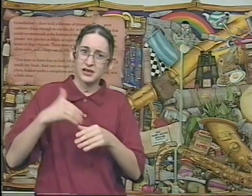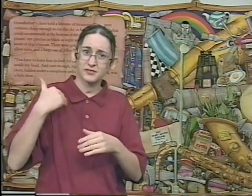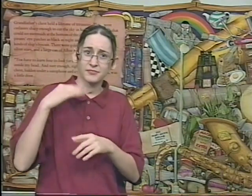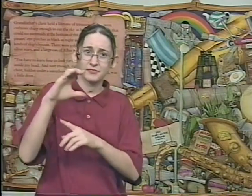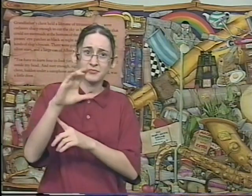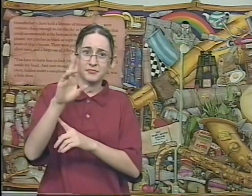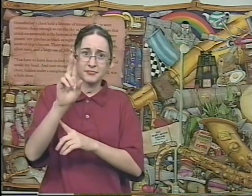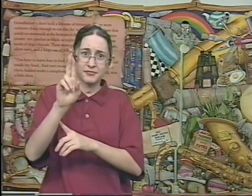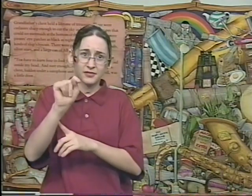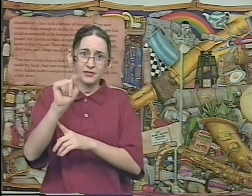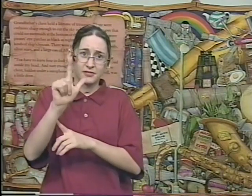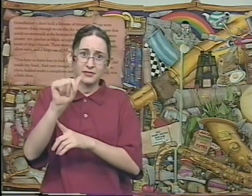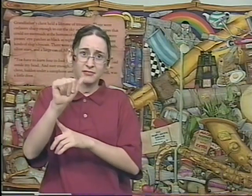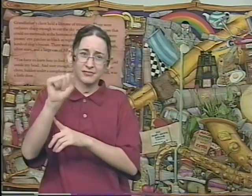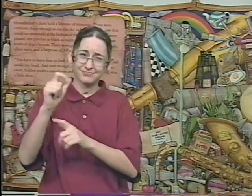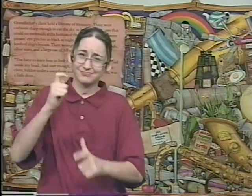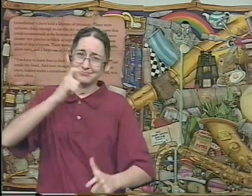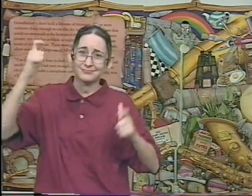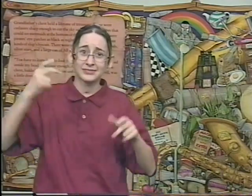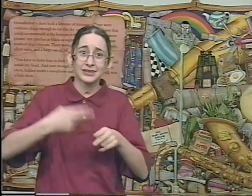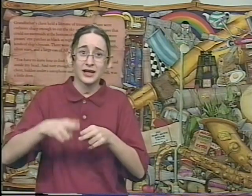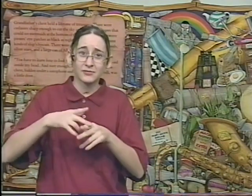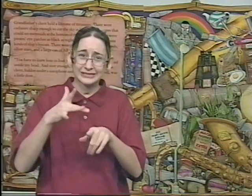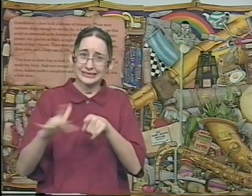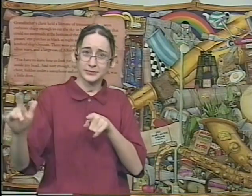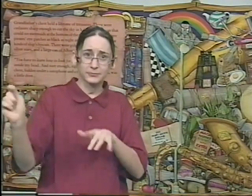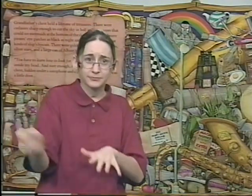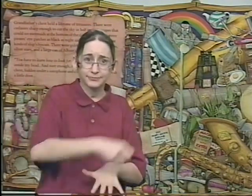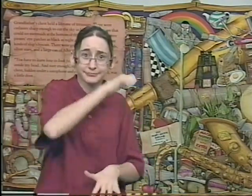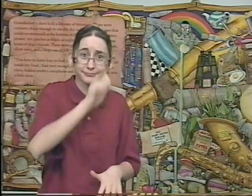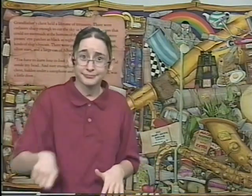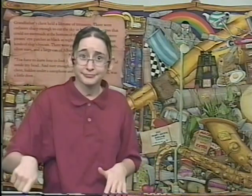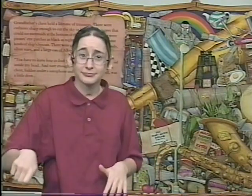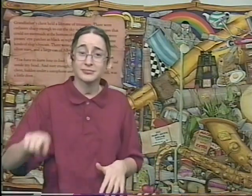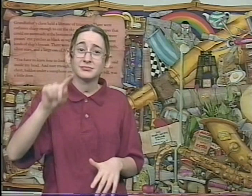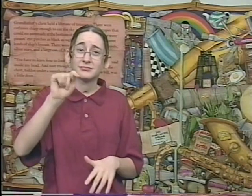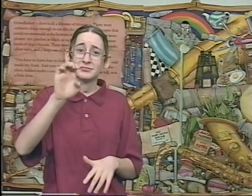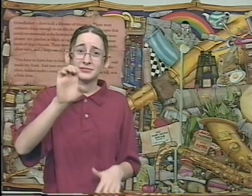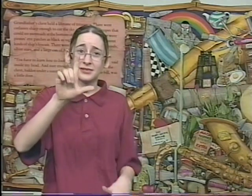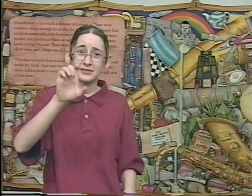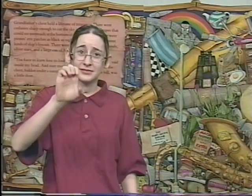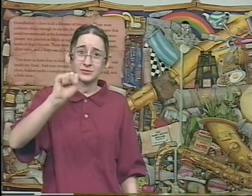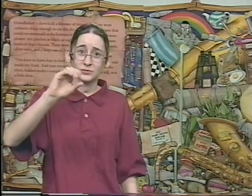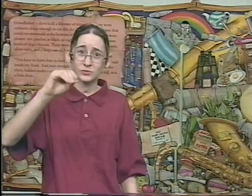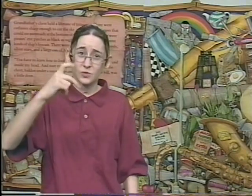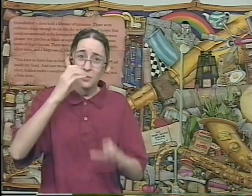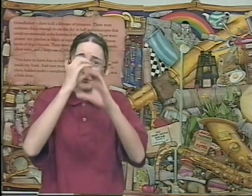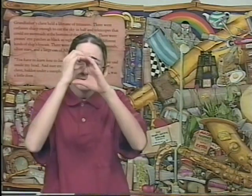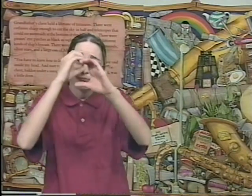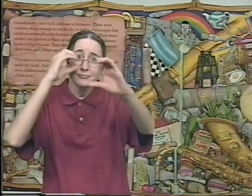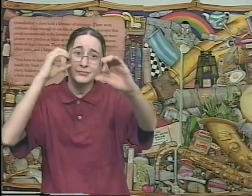sky in half and telescopes that could see mermaids at the bottom of the darkest sea.